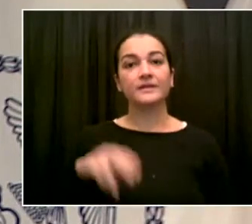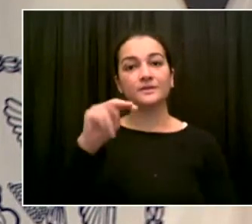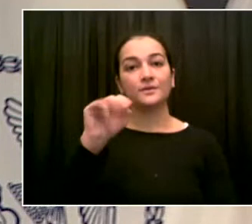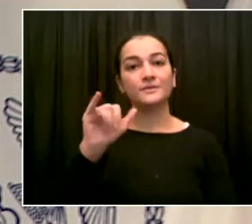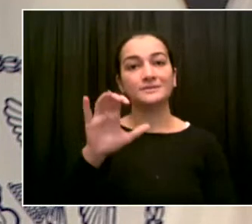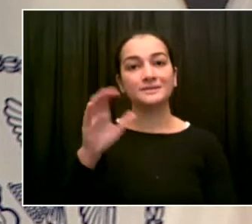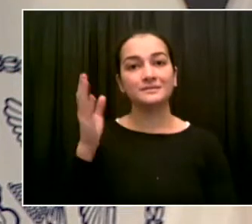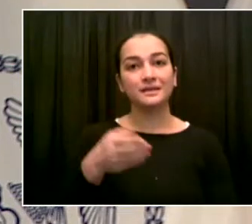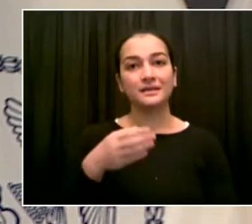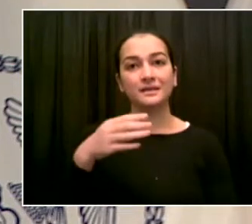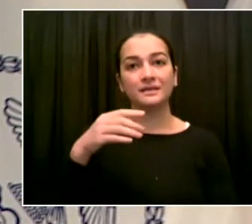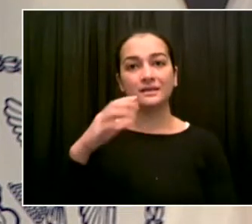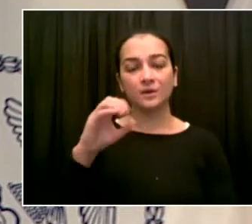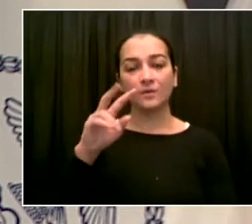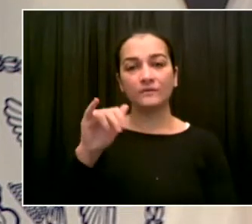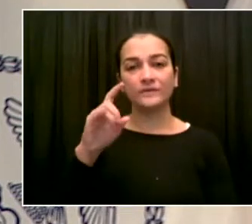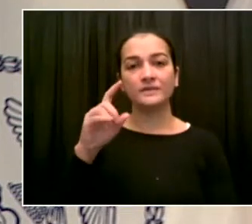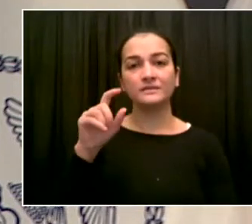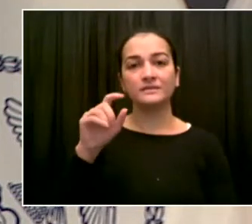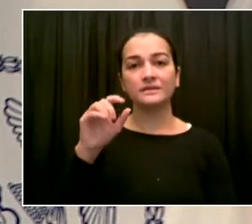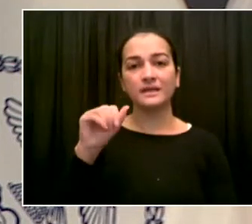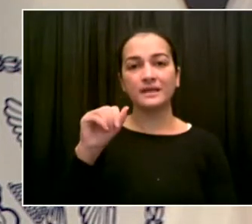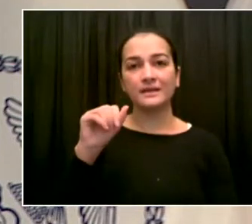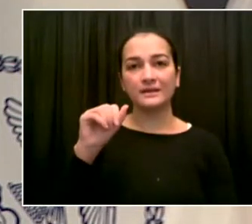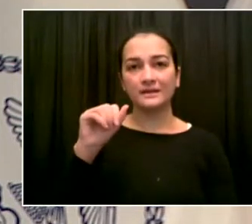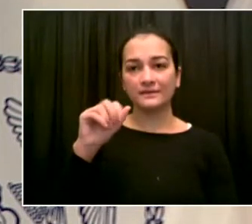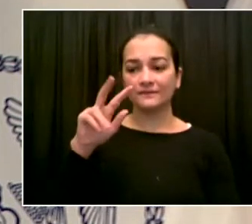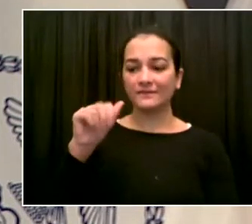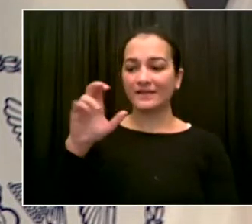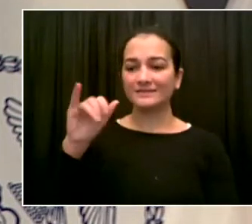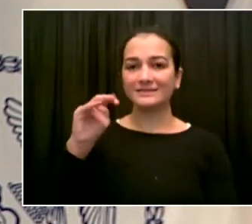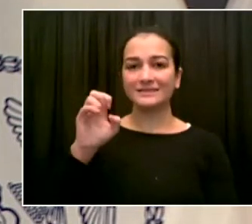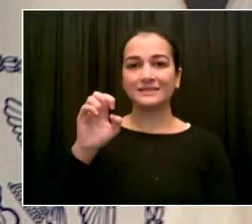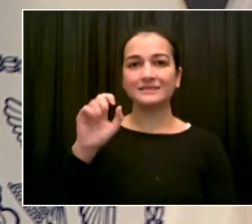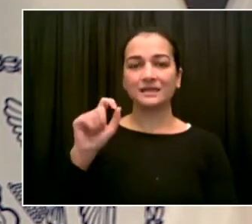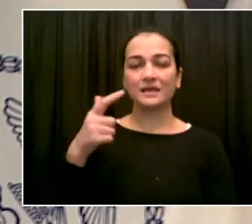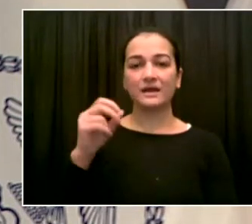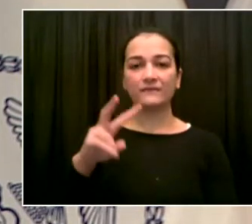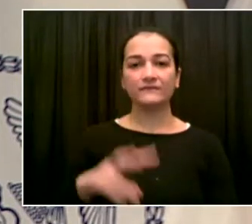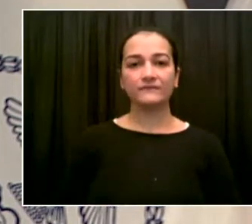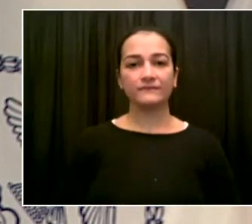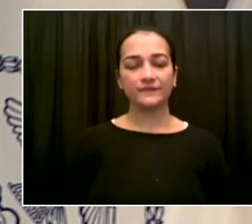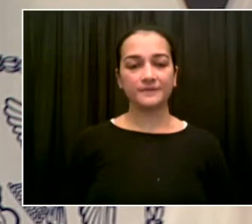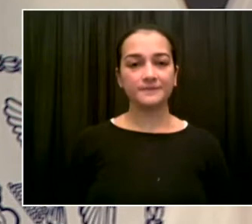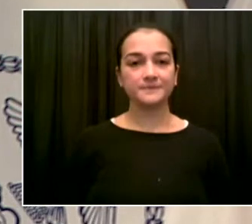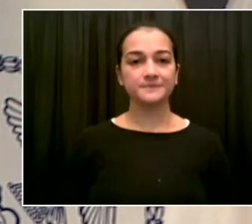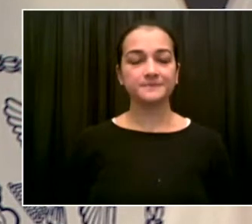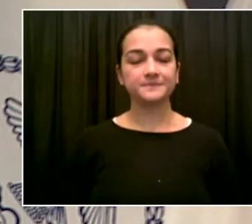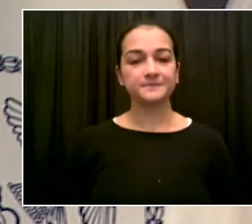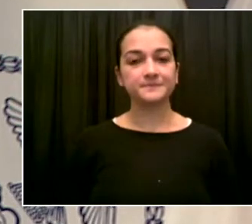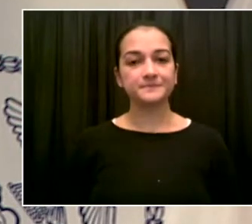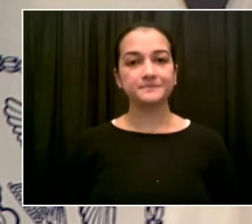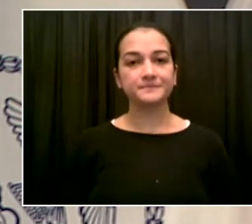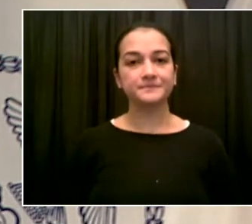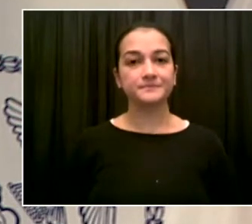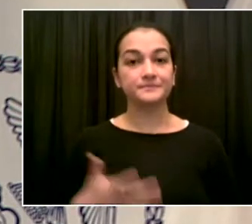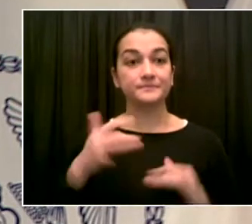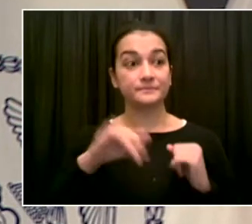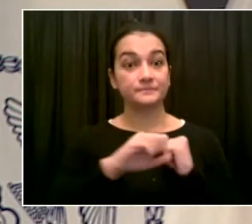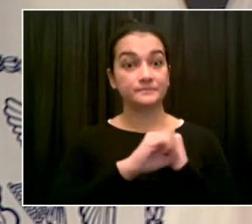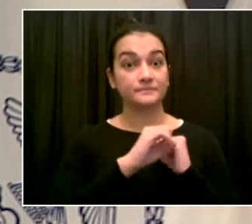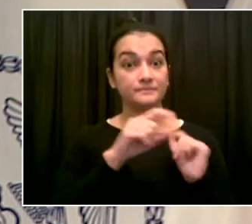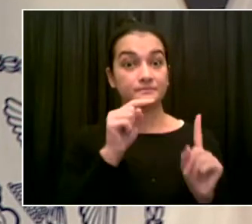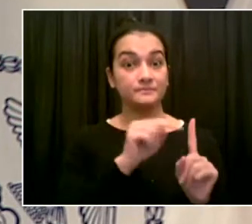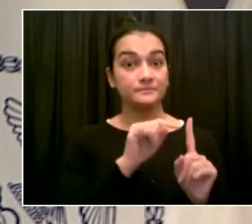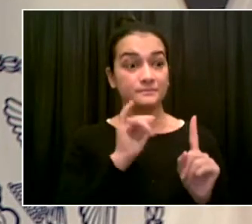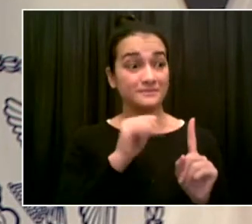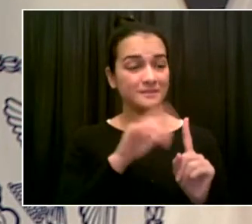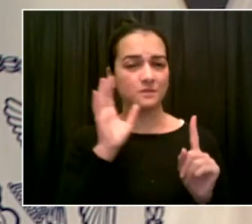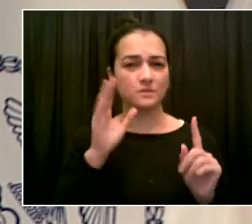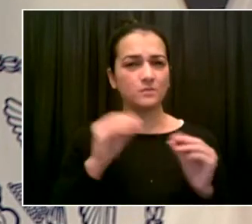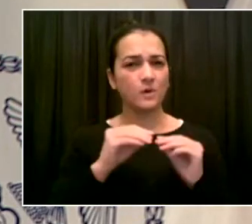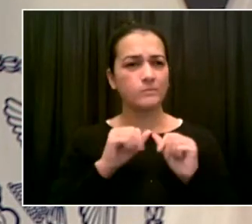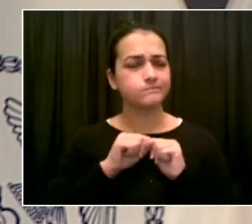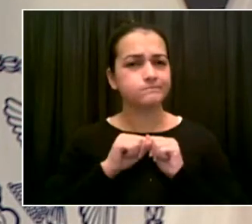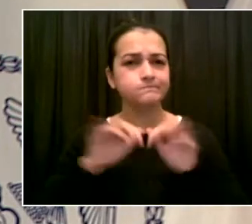INFORMATION VISIT